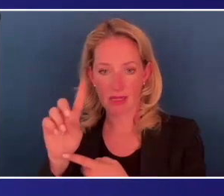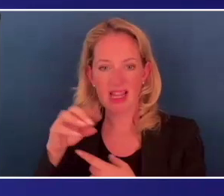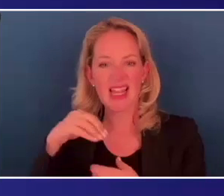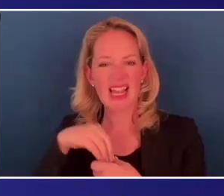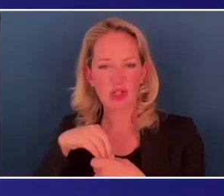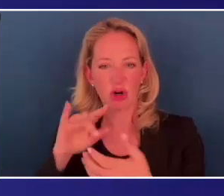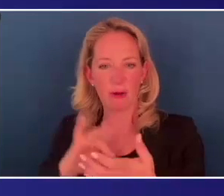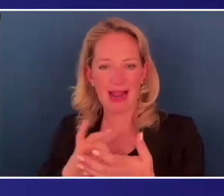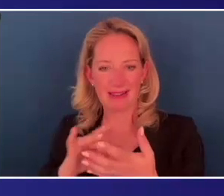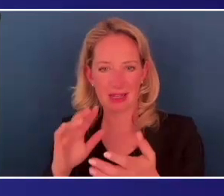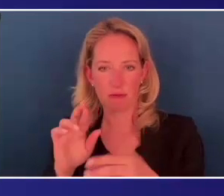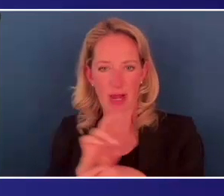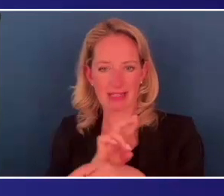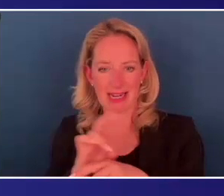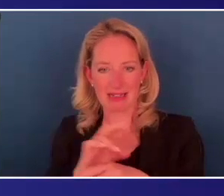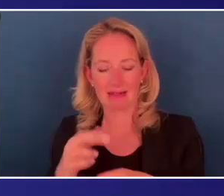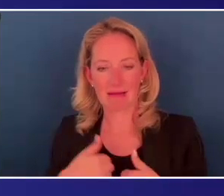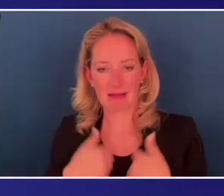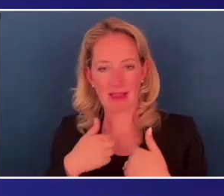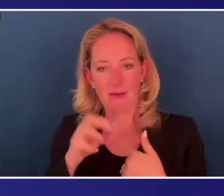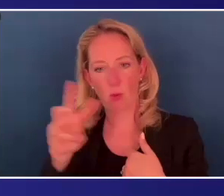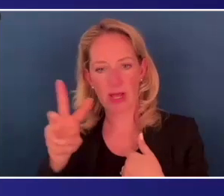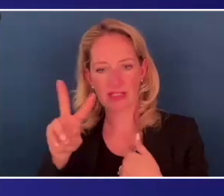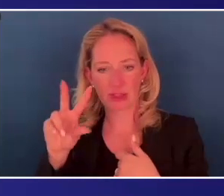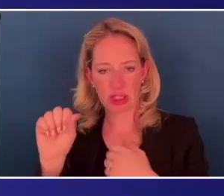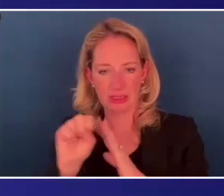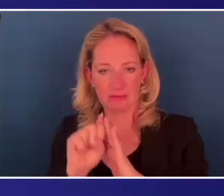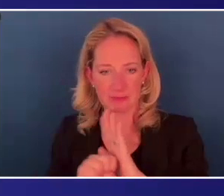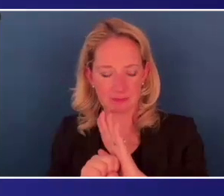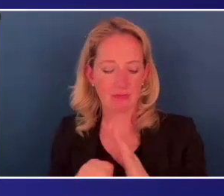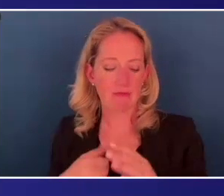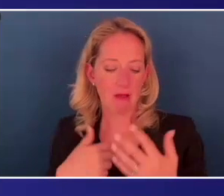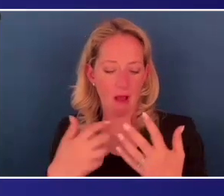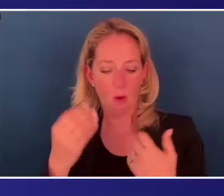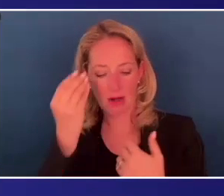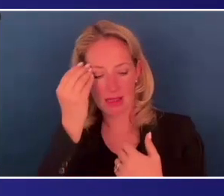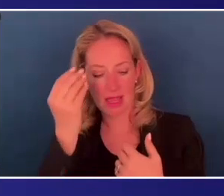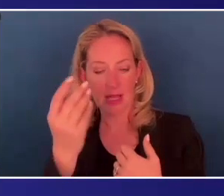I wanted to highlight the impact the department's decision to stop supporting income driven repayment plans would have on medical residents such as me and across the country.